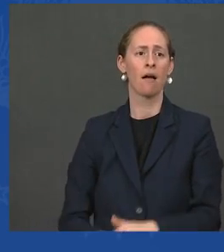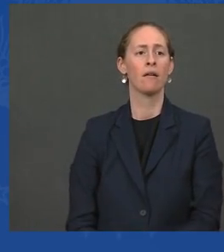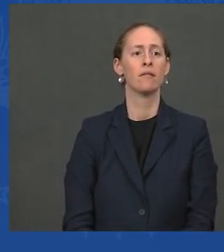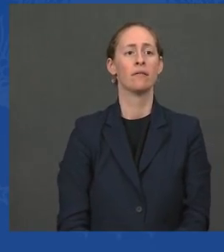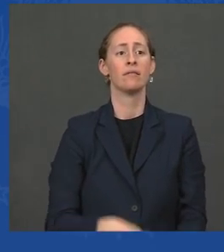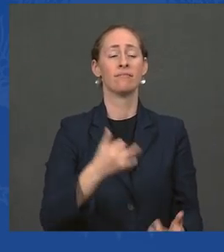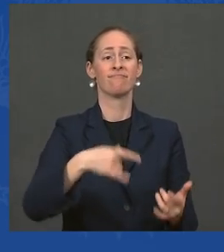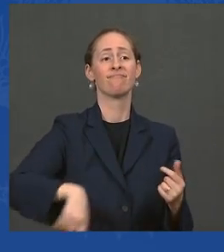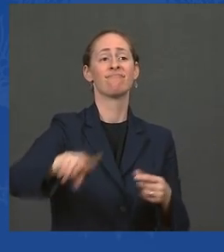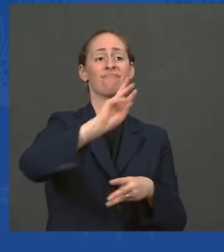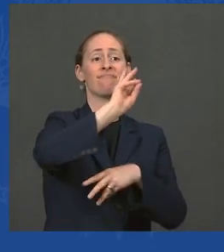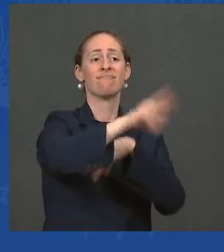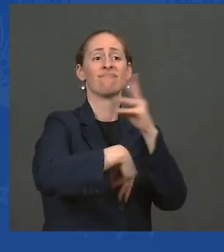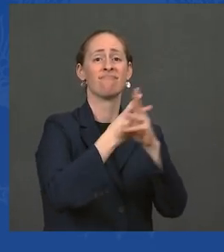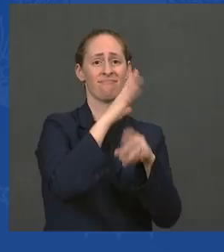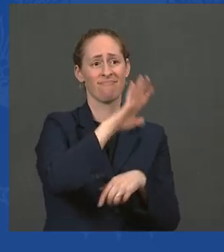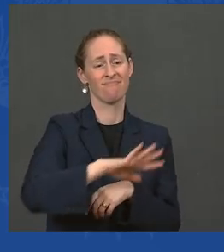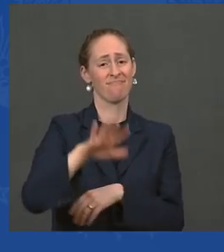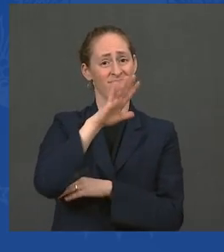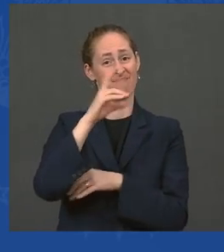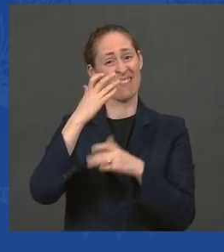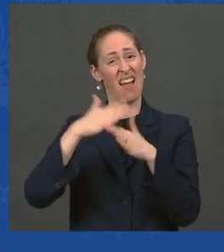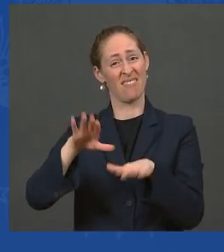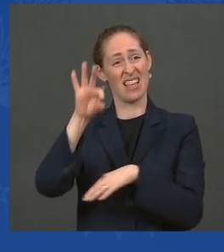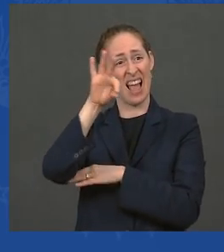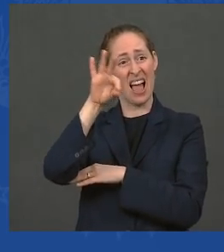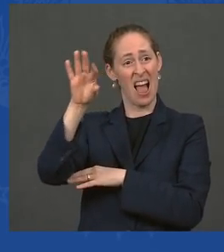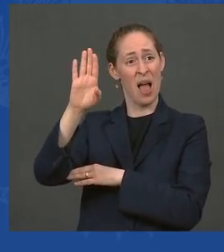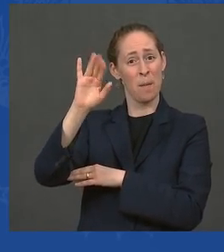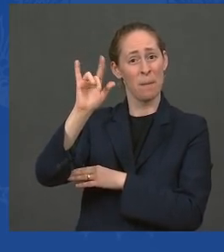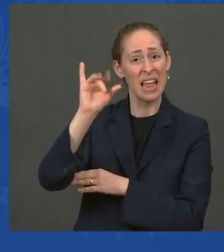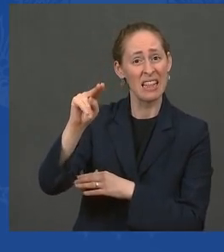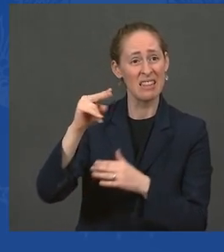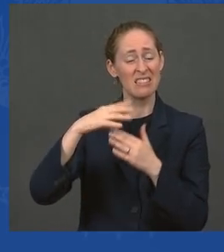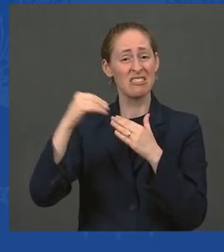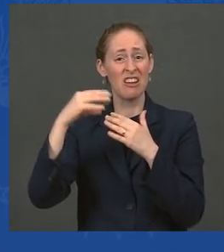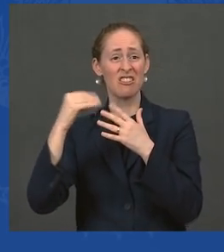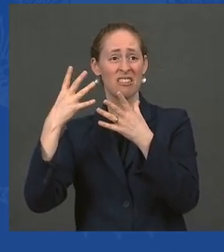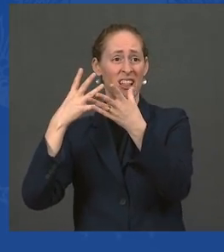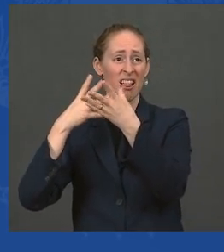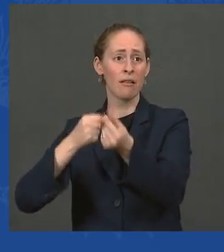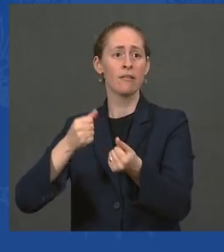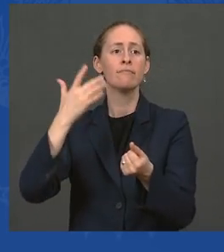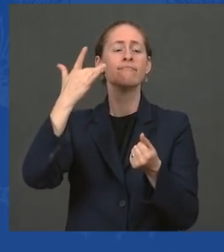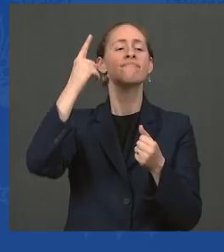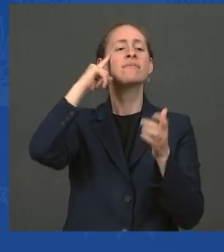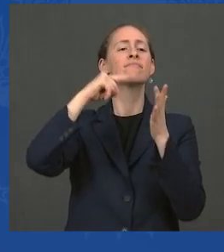And I flew over all this territory in helicopter -- in Marine One -- not a joke -- to see it.